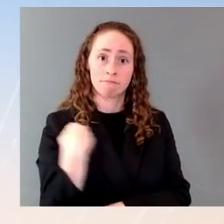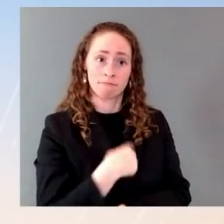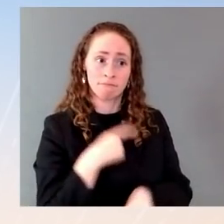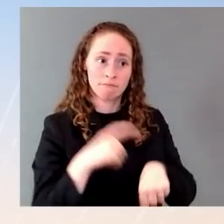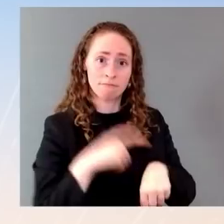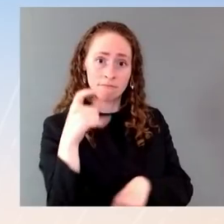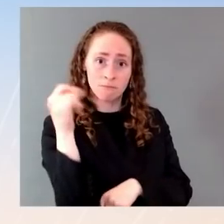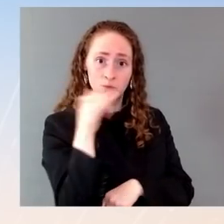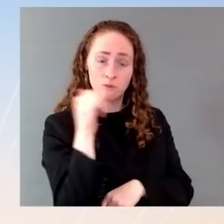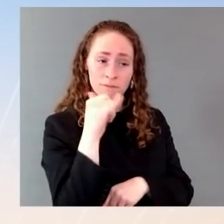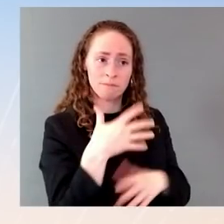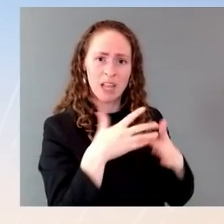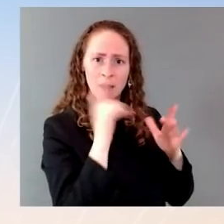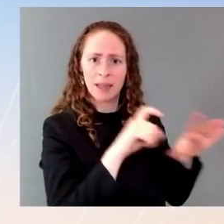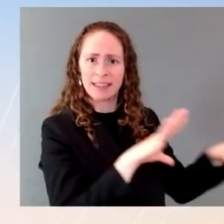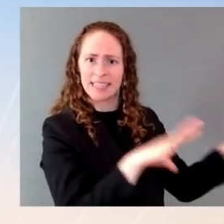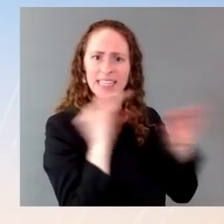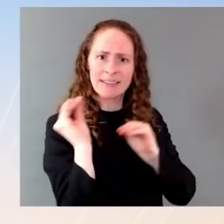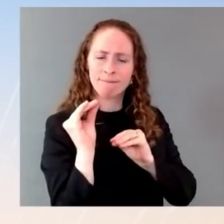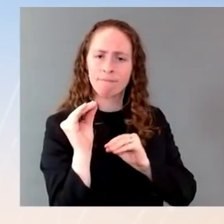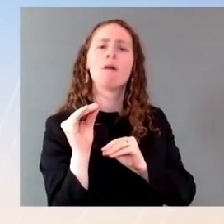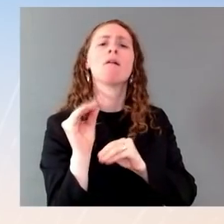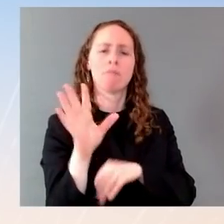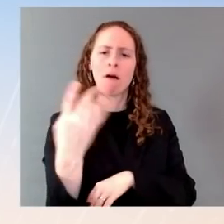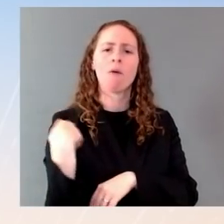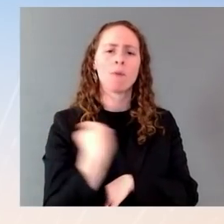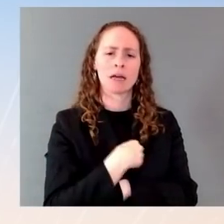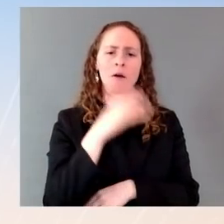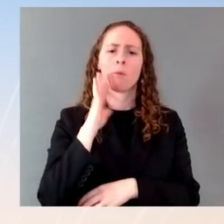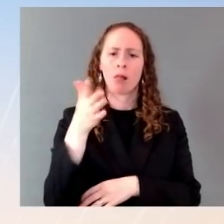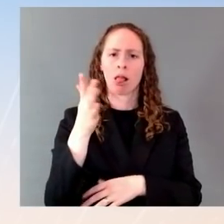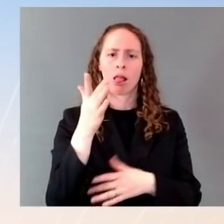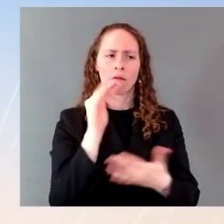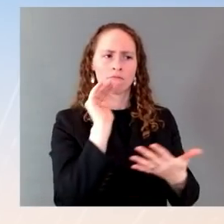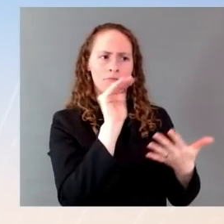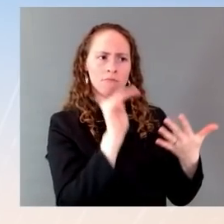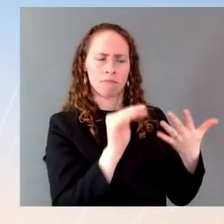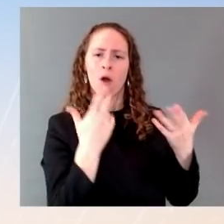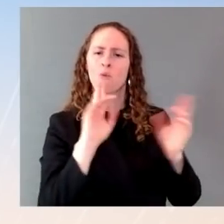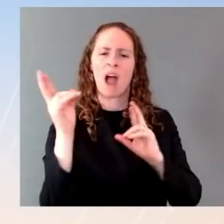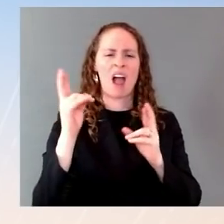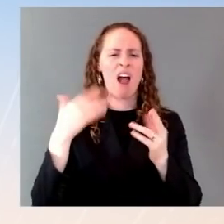The Press: Thanks, Jen. Jake talked a little bit about conversations with Germany regarding Nord Stream 2.